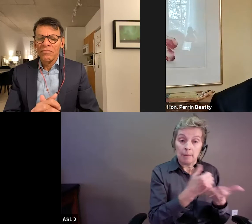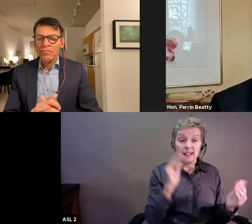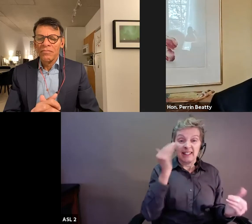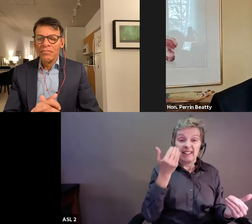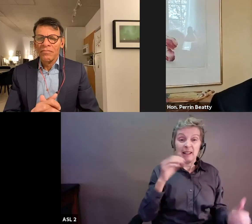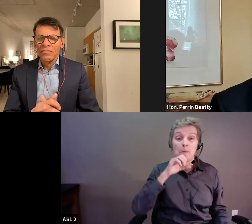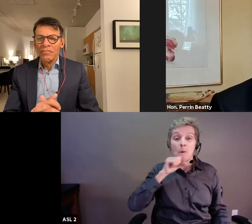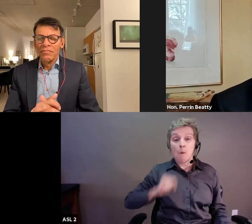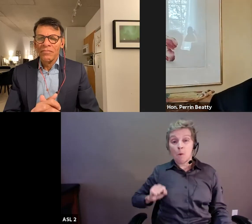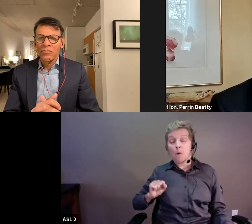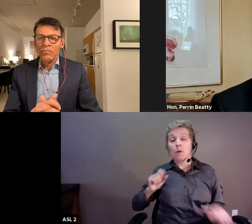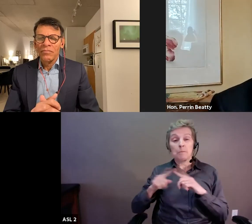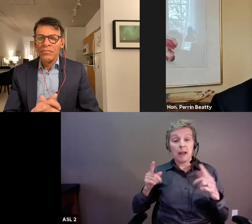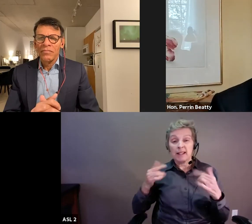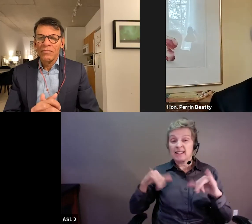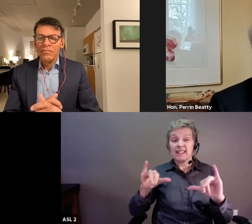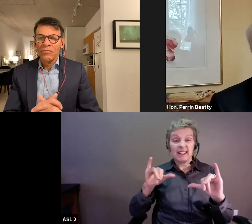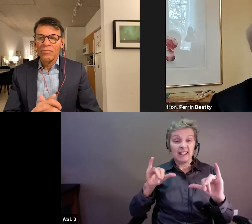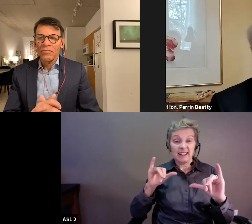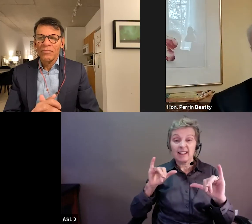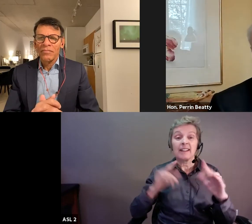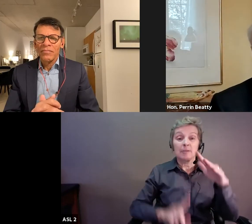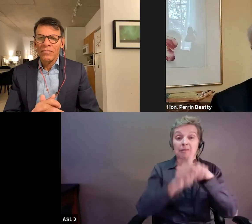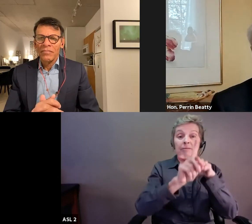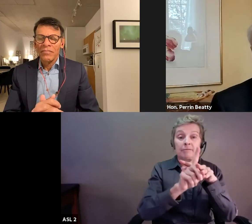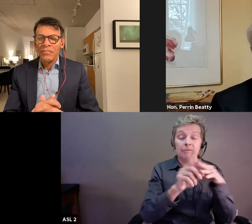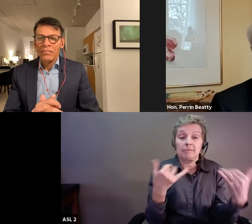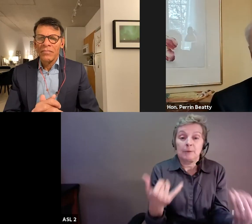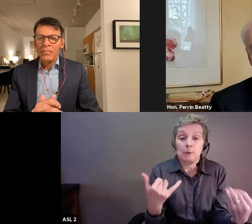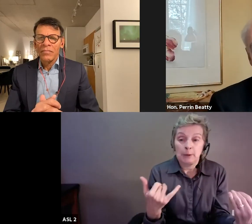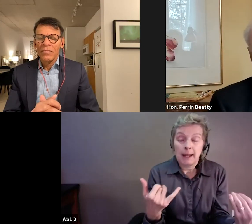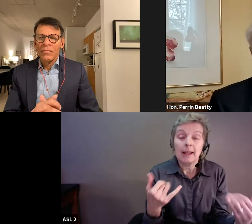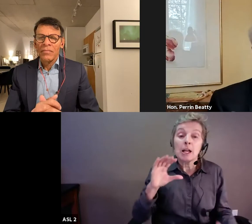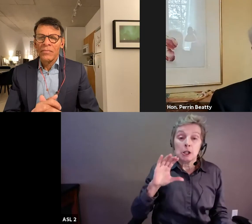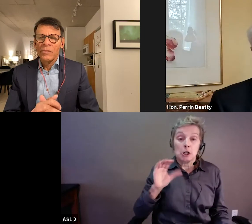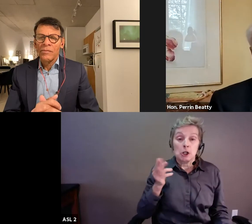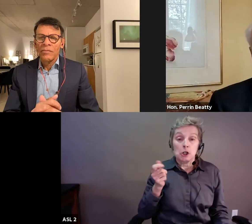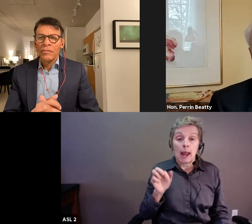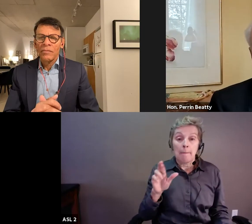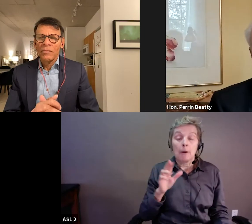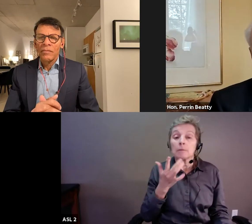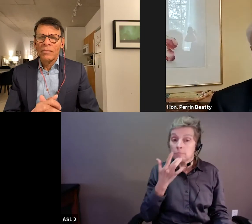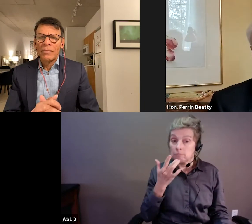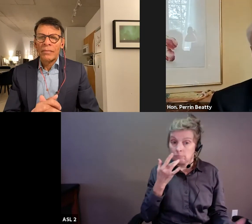And it's an idea which which the Chamber indicated that it was in favor of examining and looking at